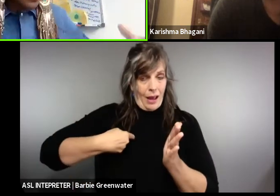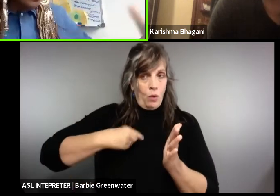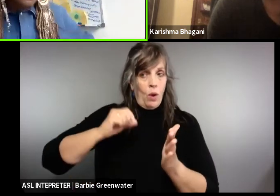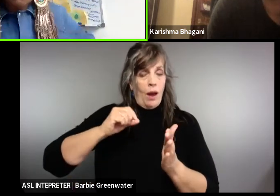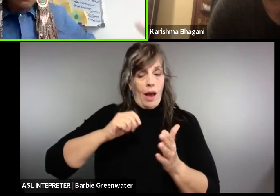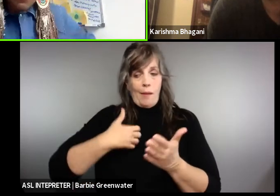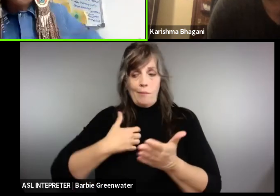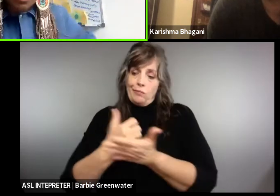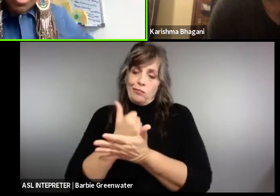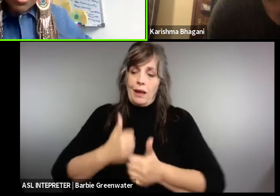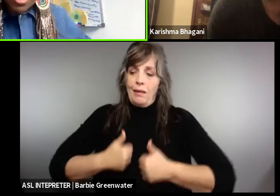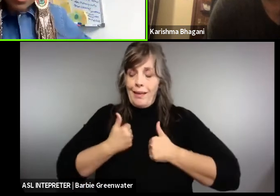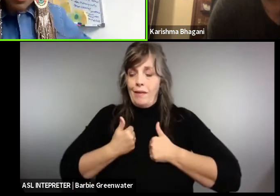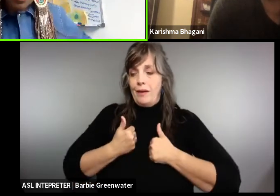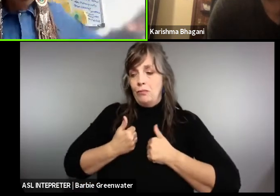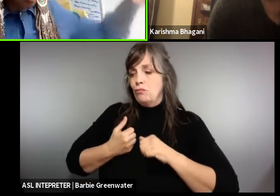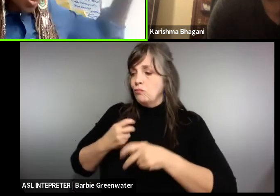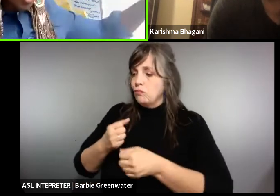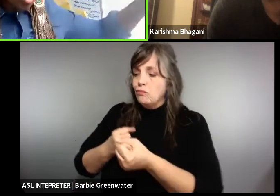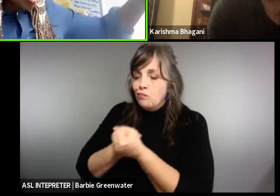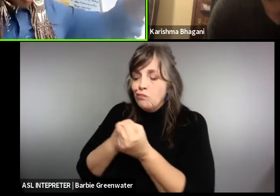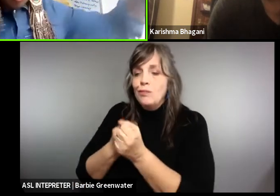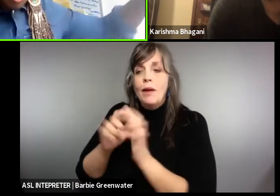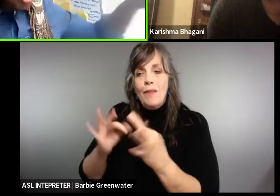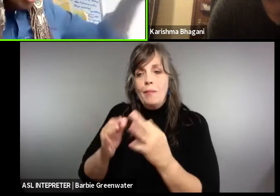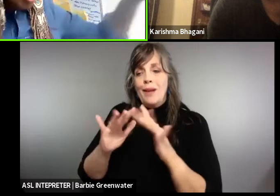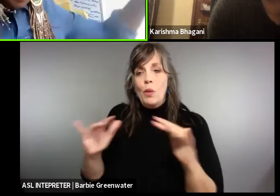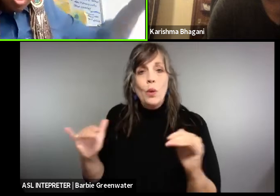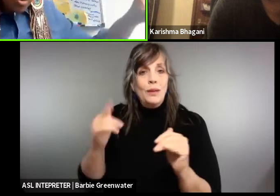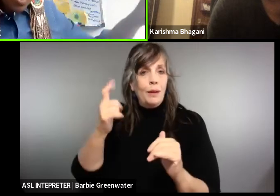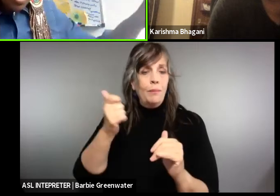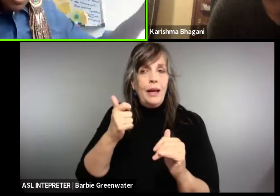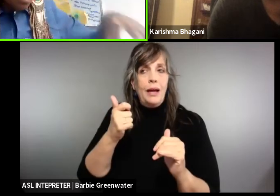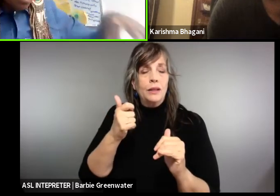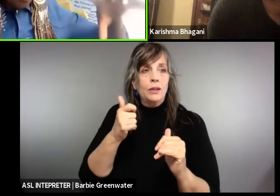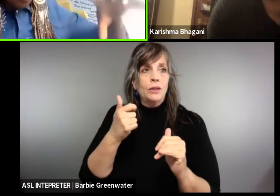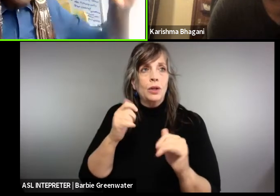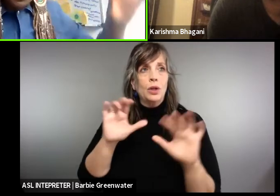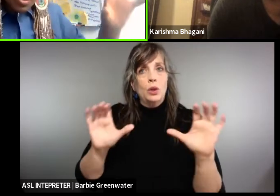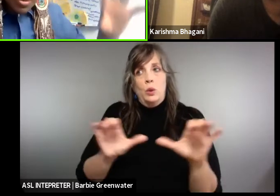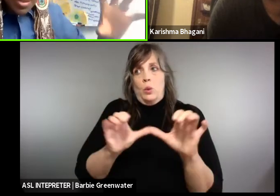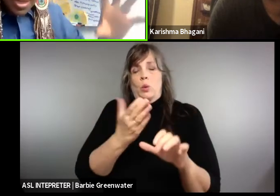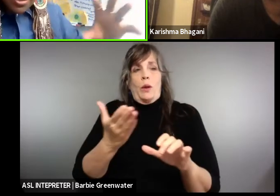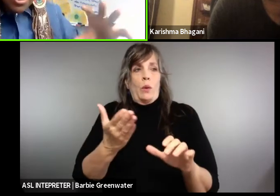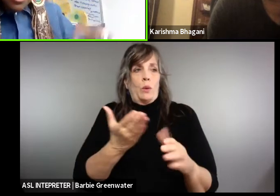and have a family and these things, because you're doing your new stuff that lots of people didn't get,